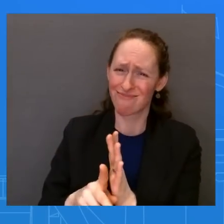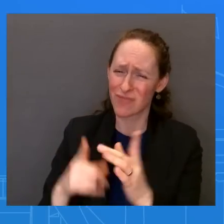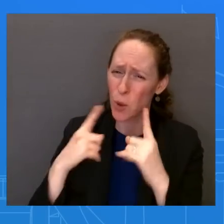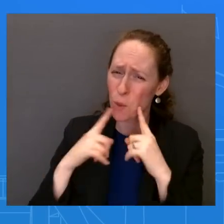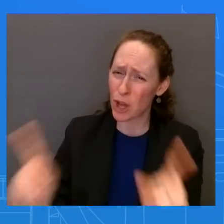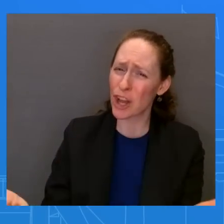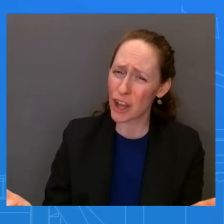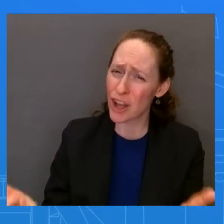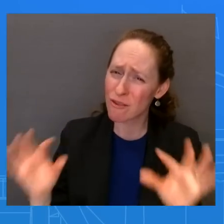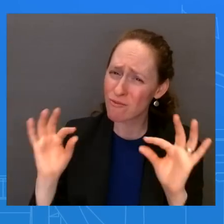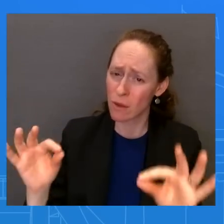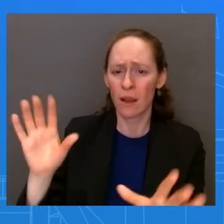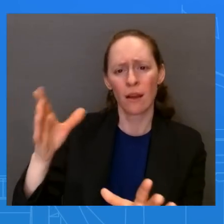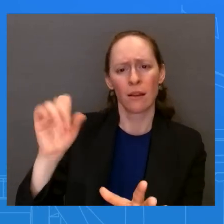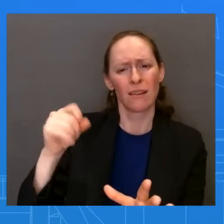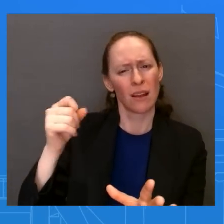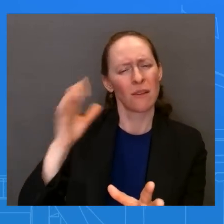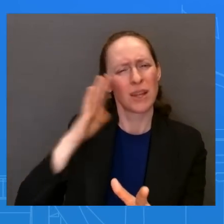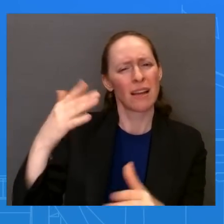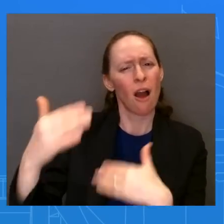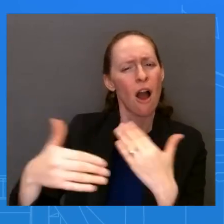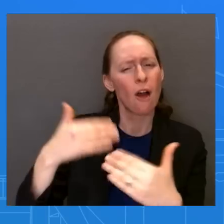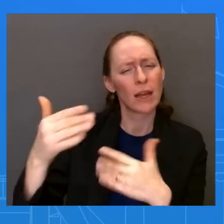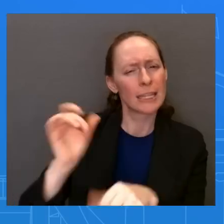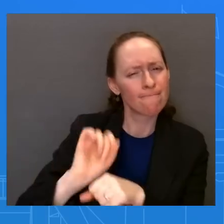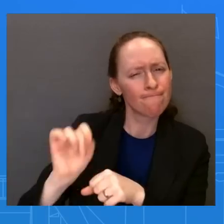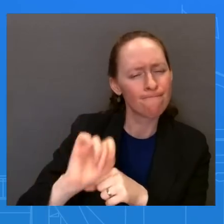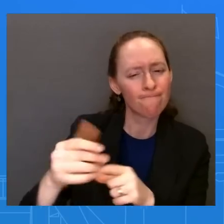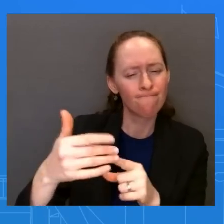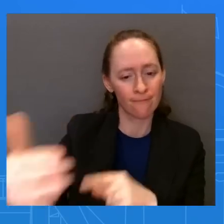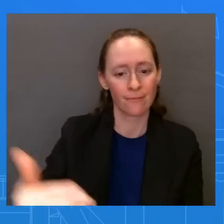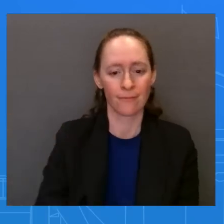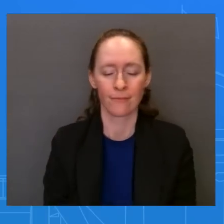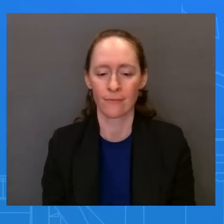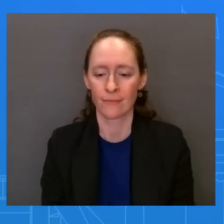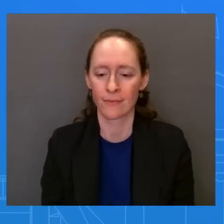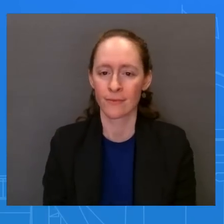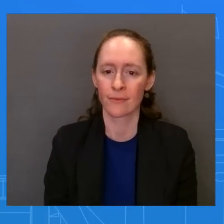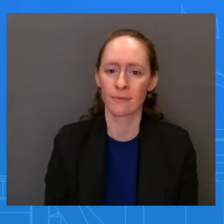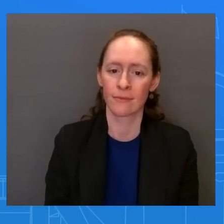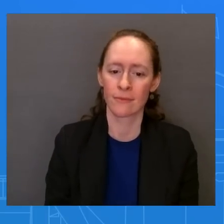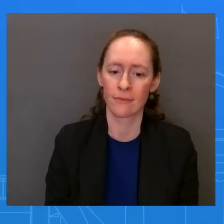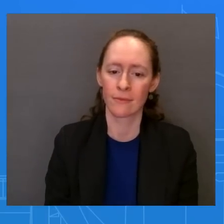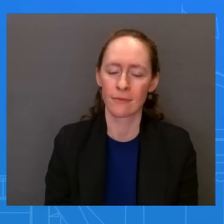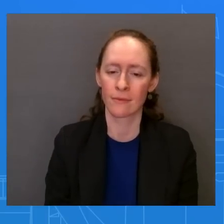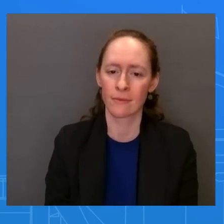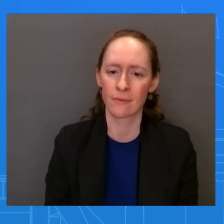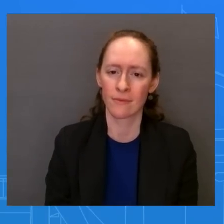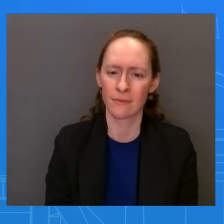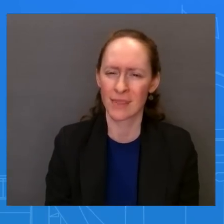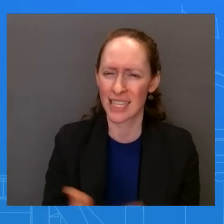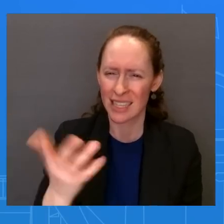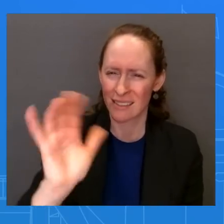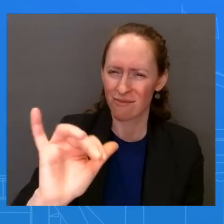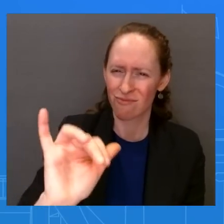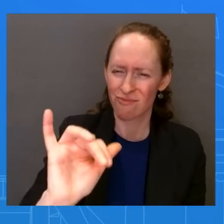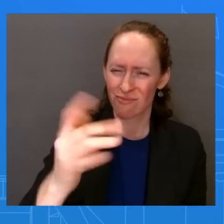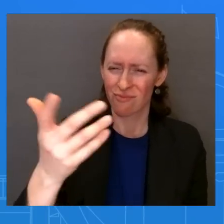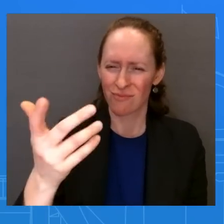and you hear that from us as well. The Press: So no immediate concern from these tens of thousands of layoffs across corporate America? Ms. Jean-Pierre: What I'm saying is we're going to closely monitor this,